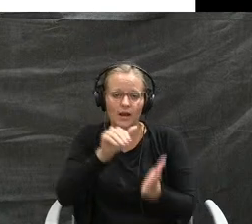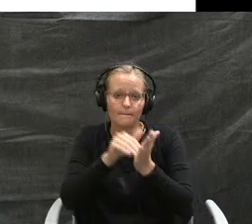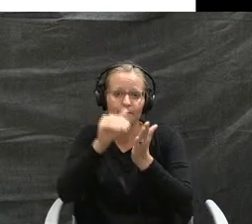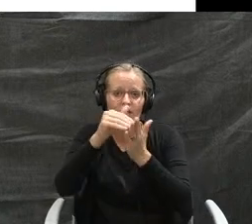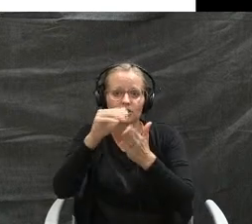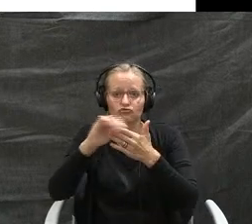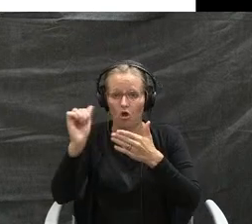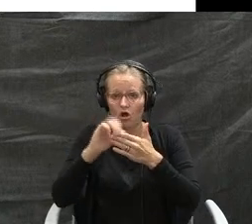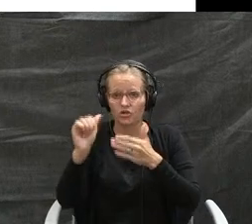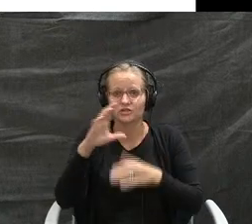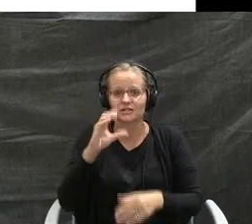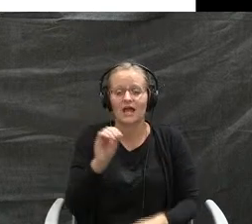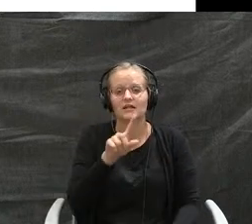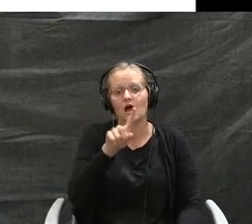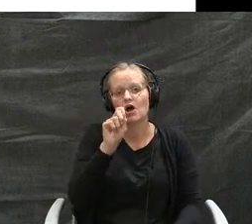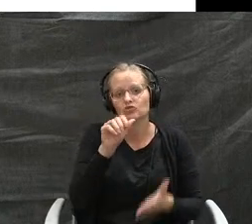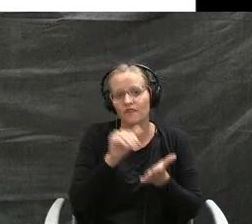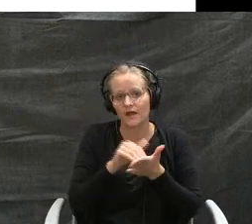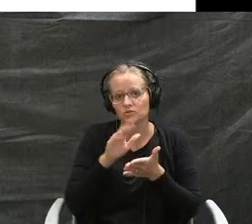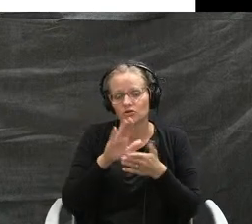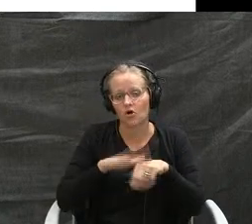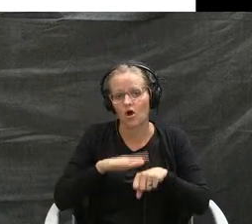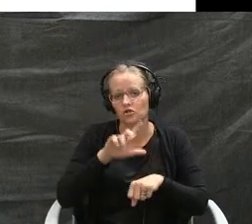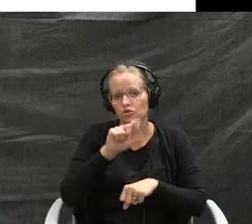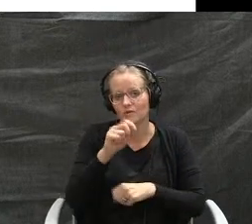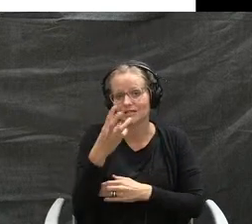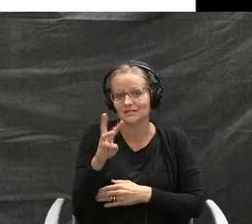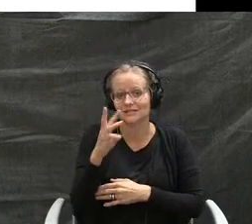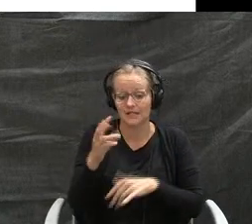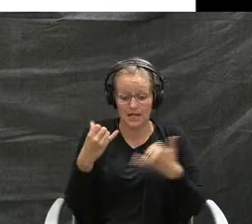2016 jayes there. So now we actually are able to come around